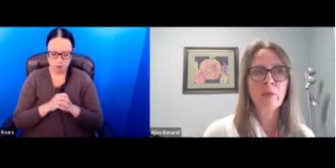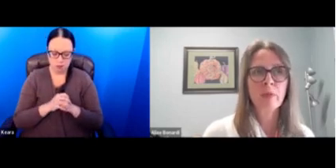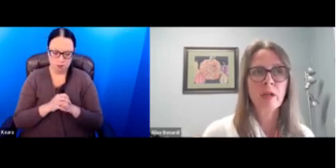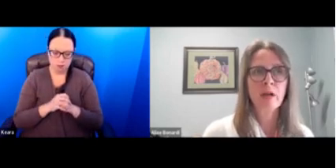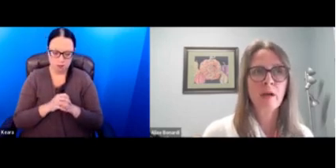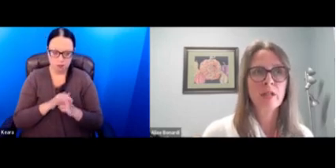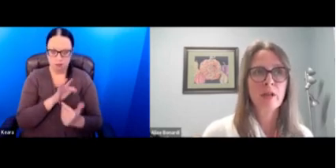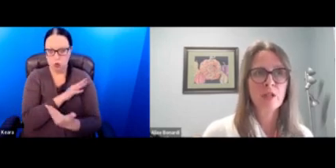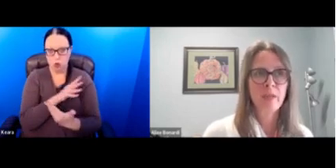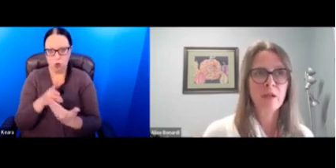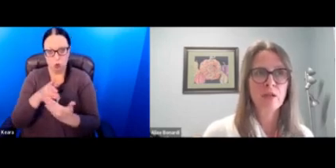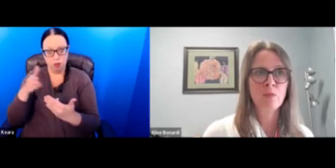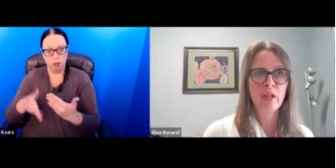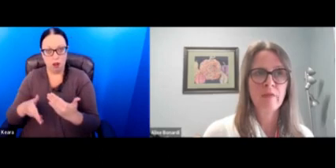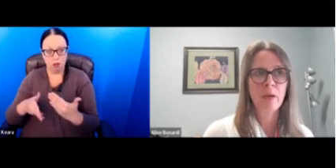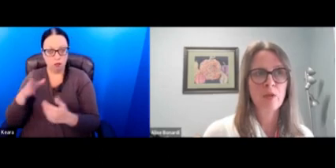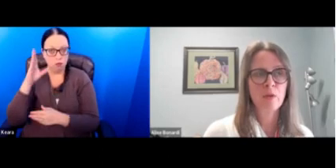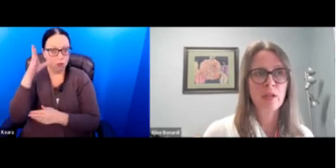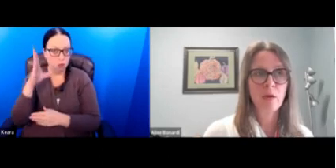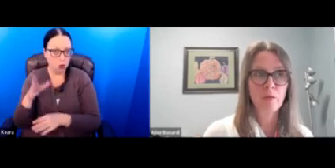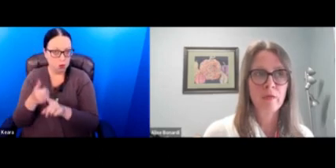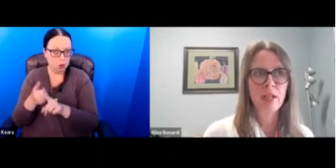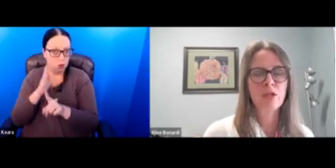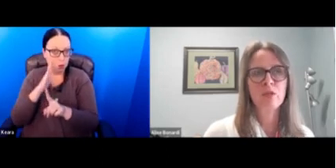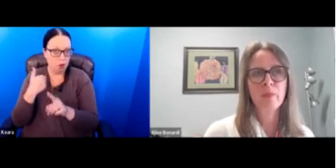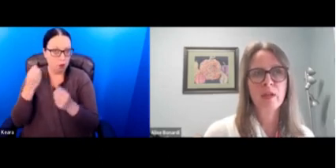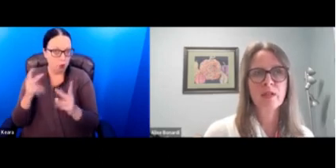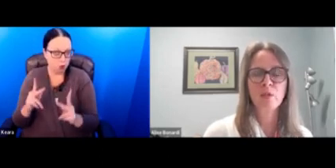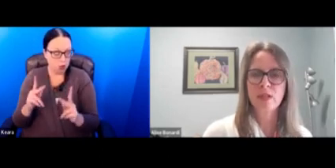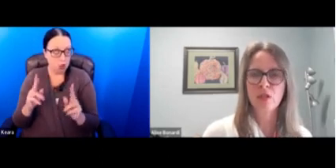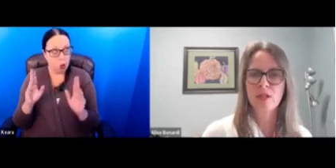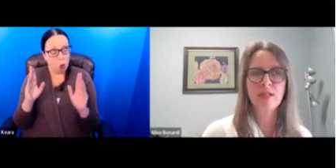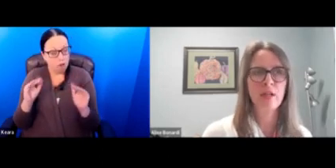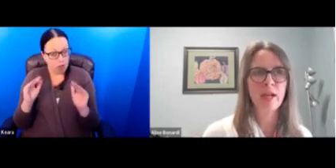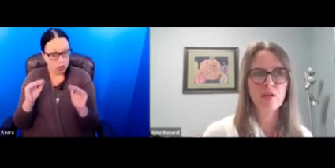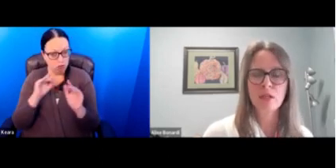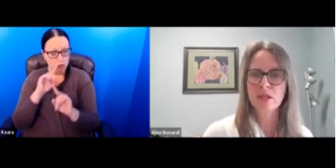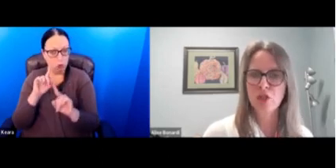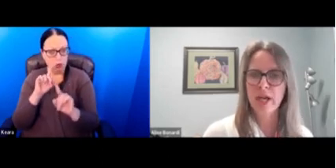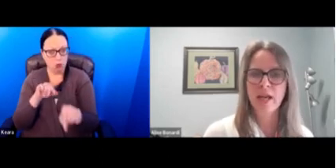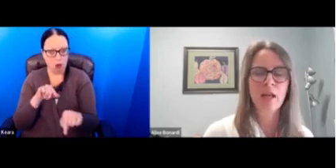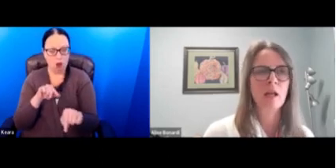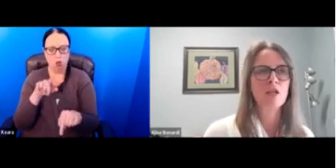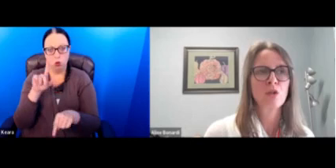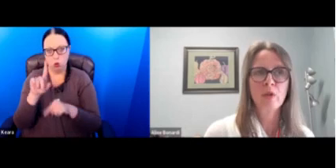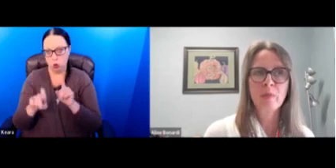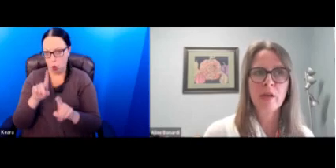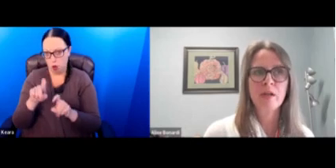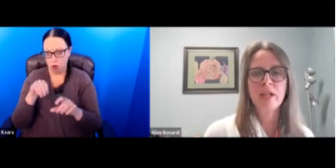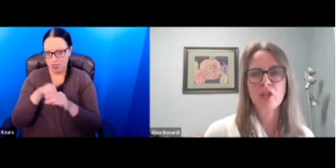our webinar, or our speakers will have an opportunity hopefully to respond to questions that are entered into chat. So we'll be monitoring